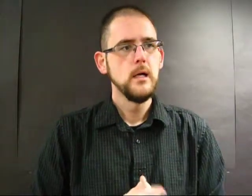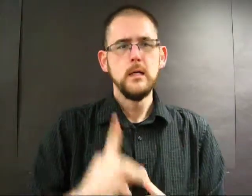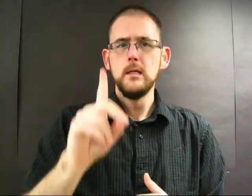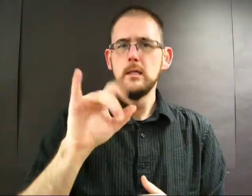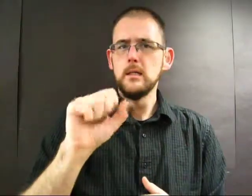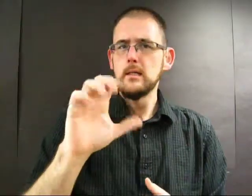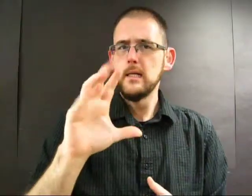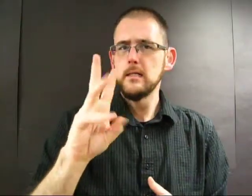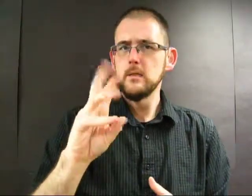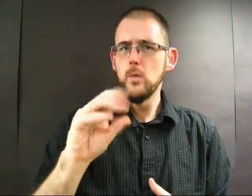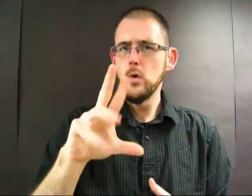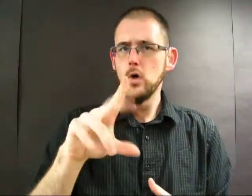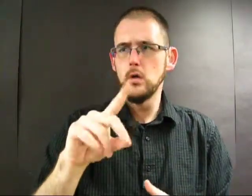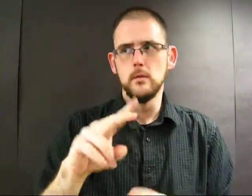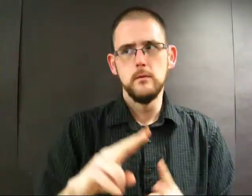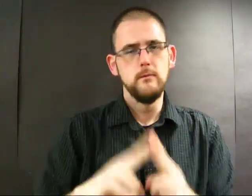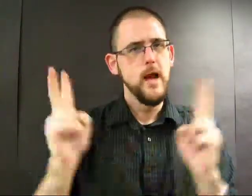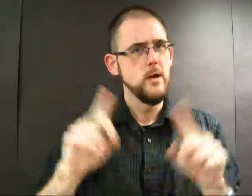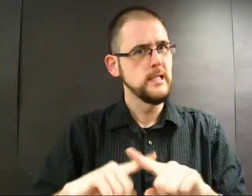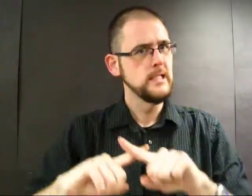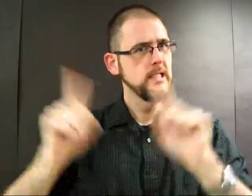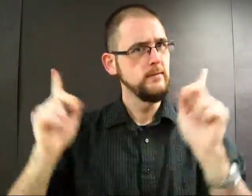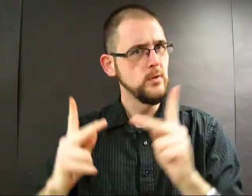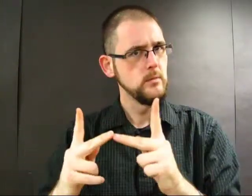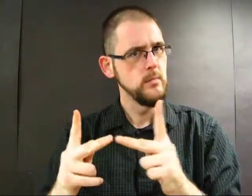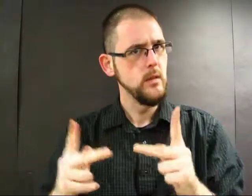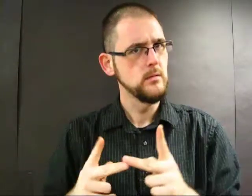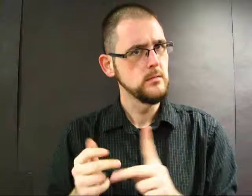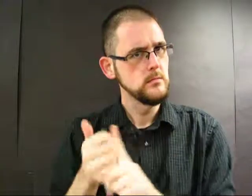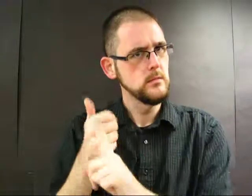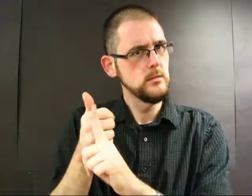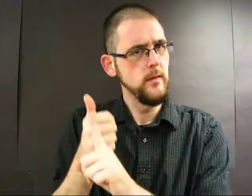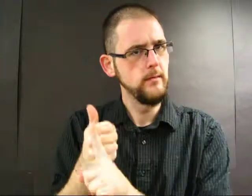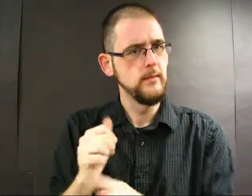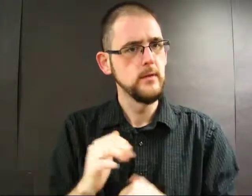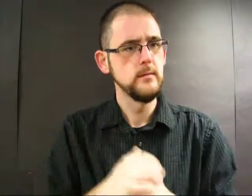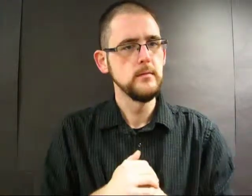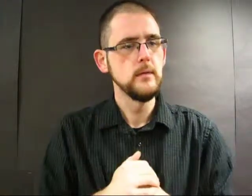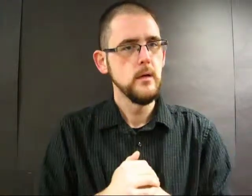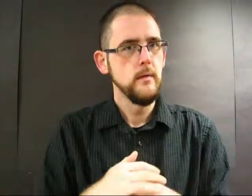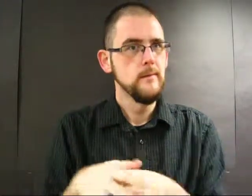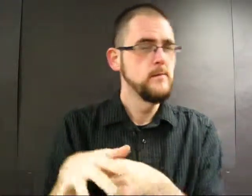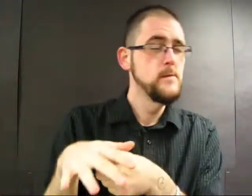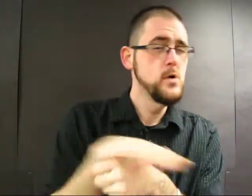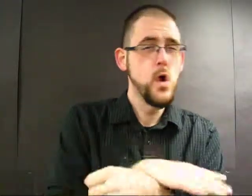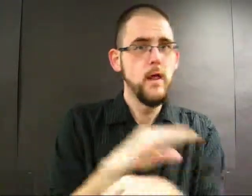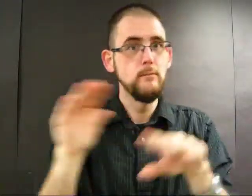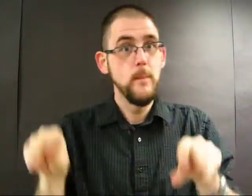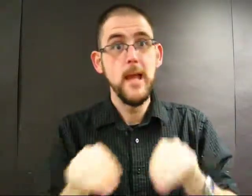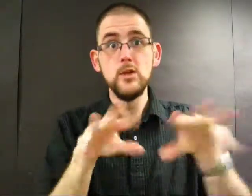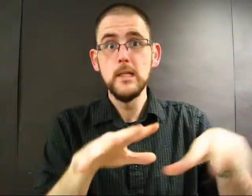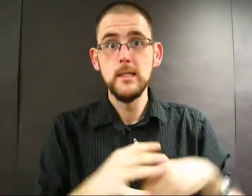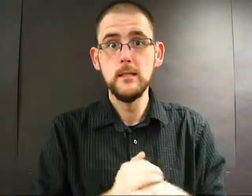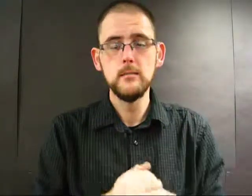The Discworld is very different place, full of magic.